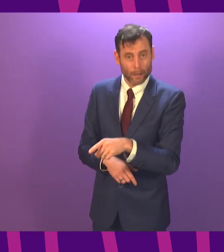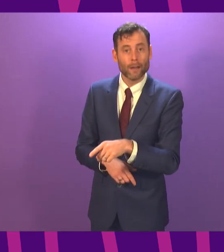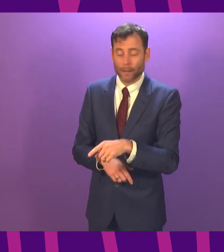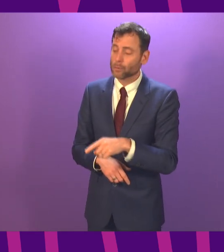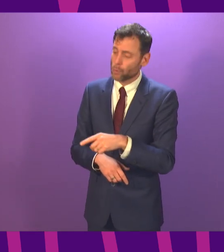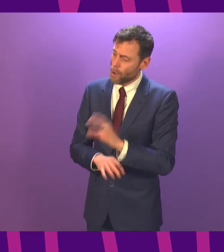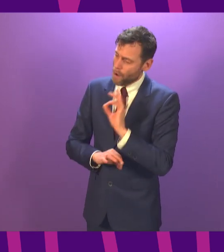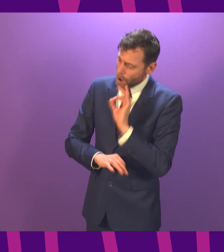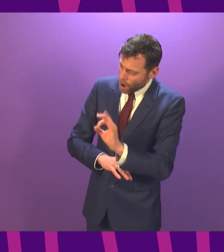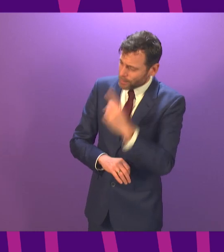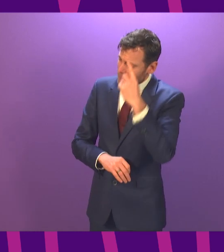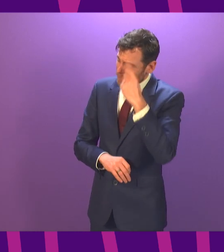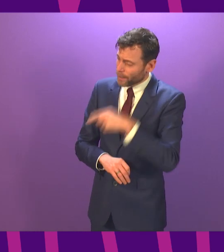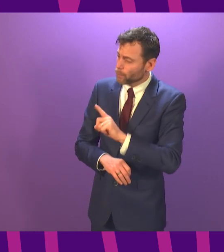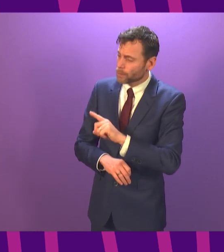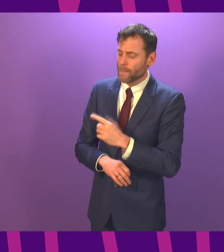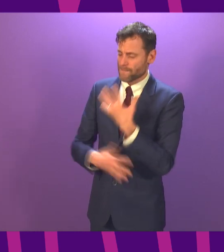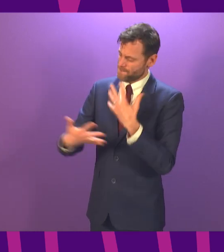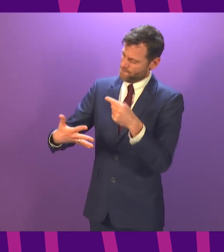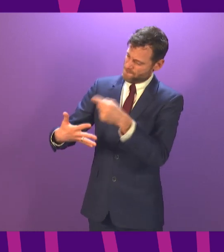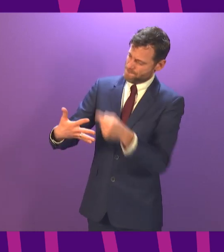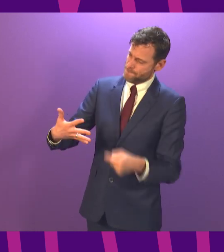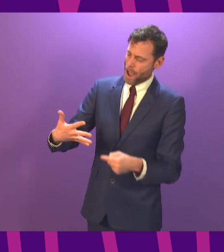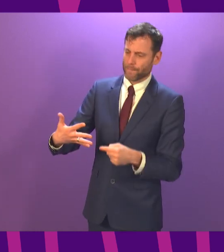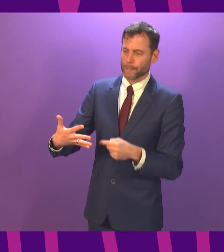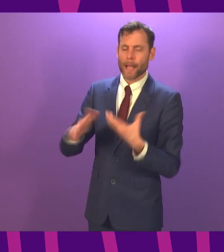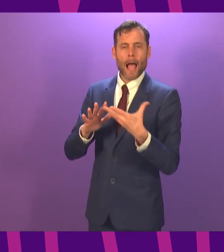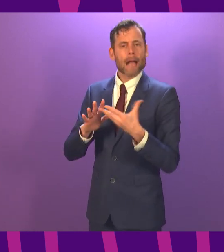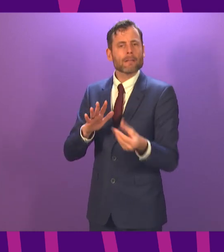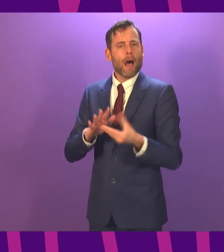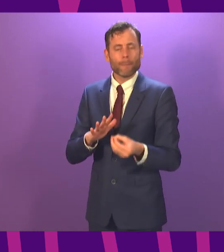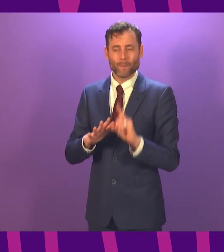I know that the scouts in north-east Scotland are already doing that and I am hugely grateful